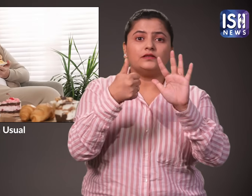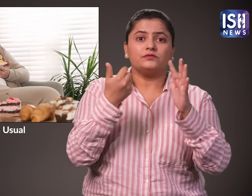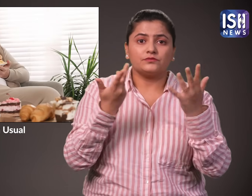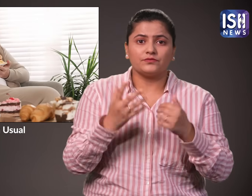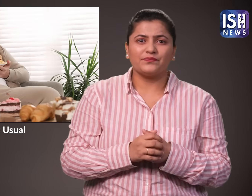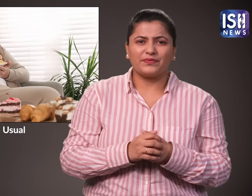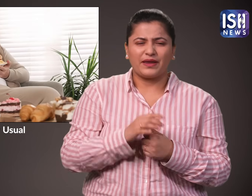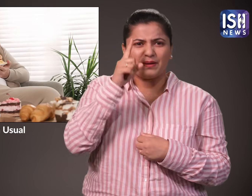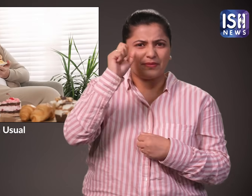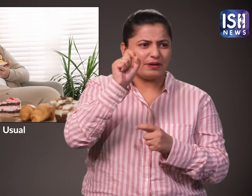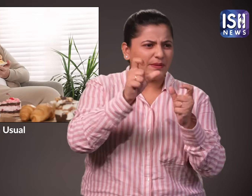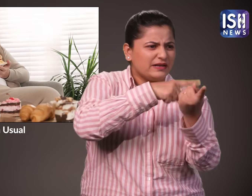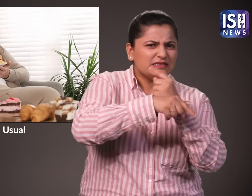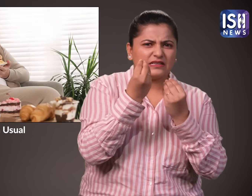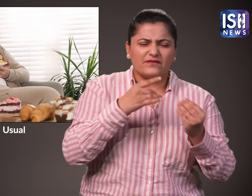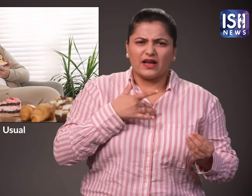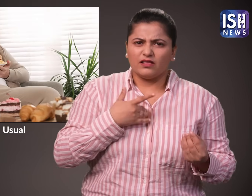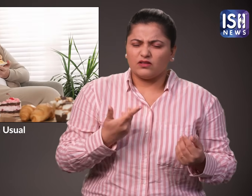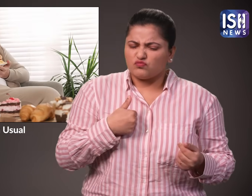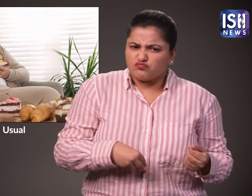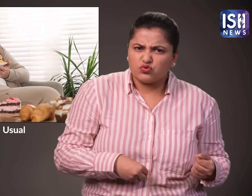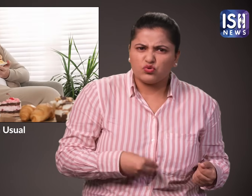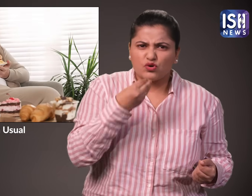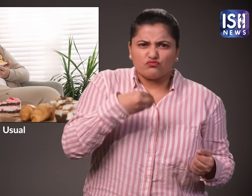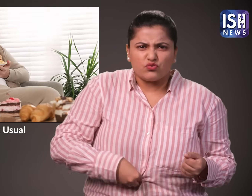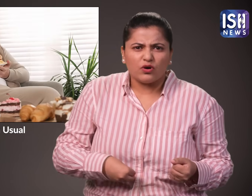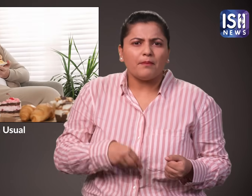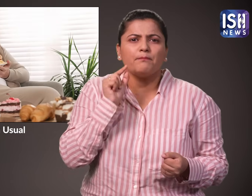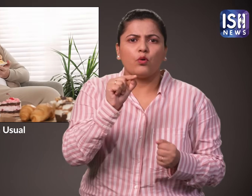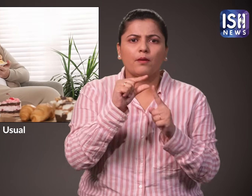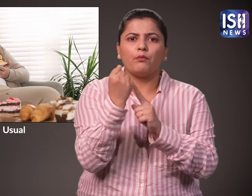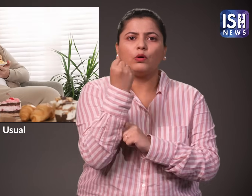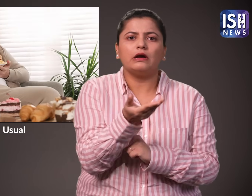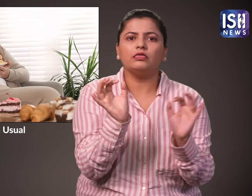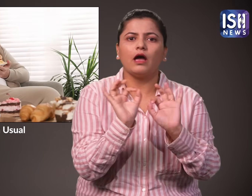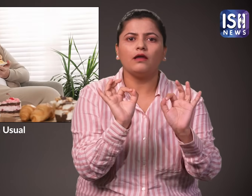6. If you don’t eat enough protein, you may feel hungry more often.